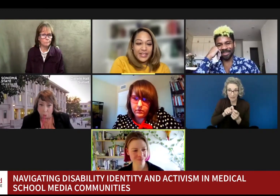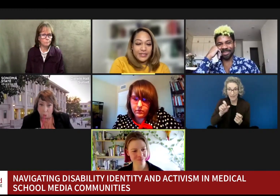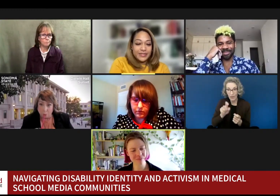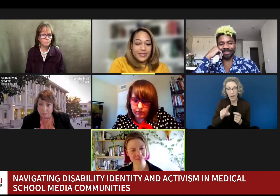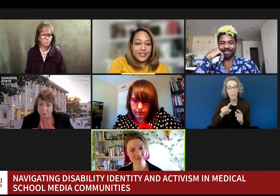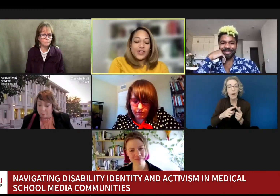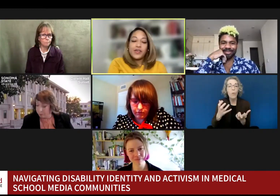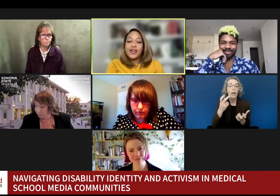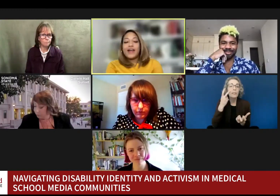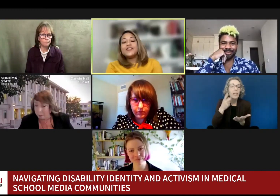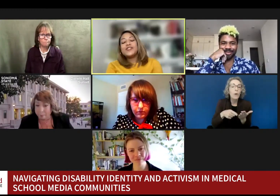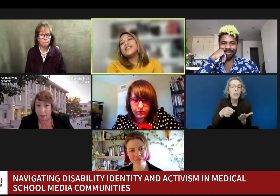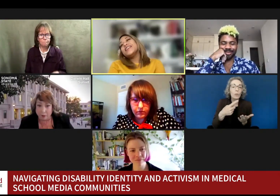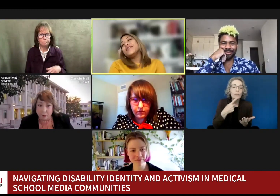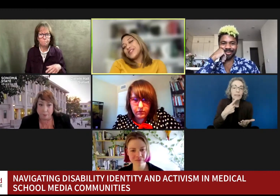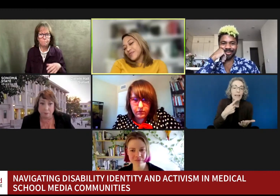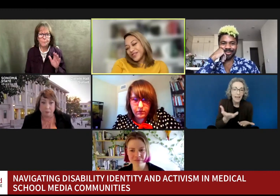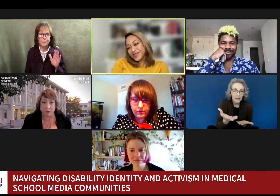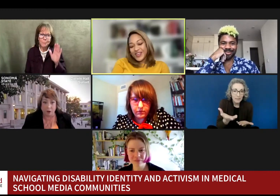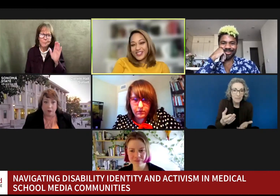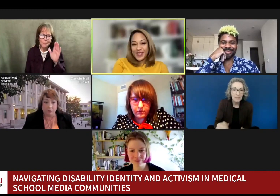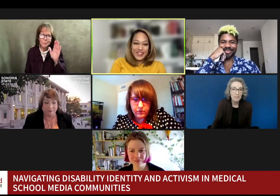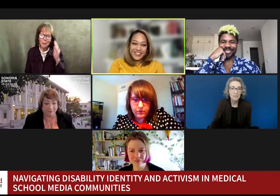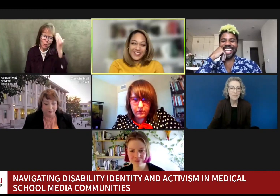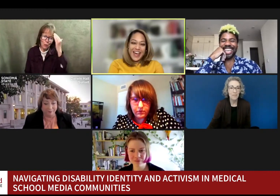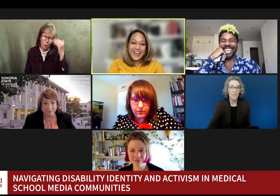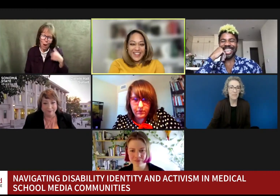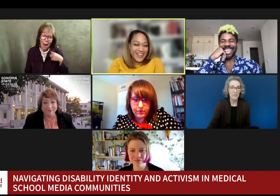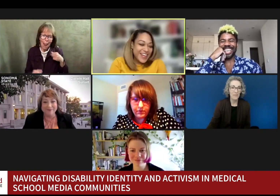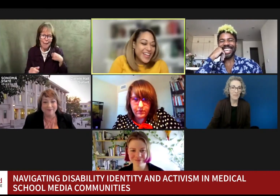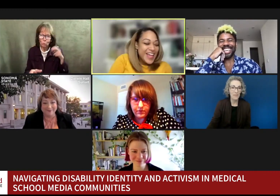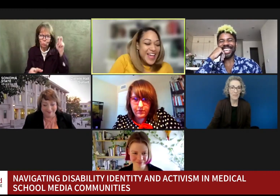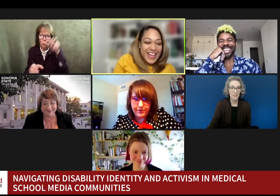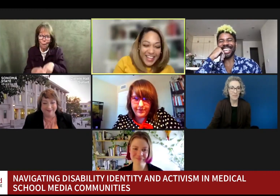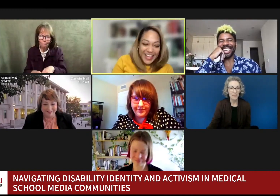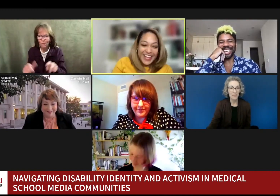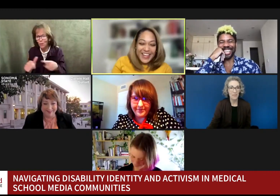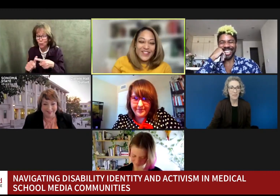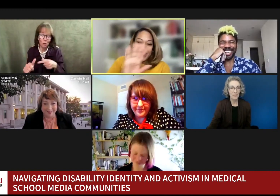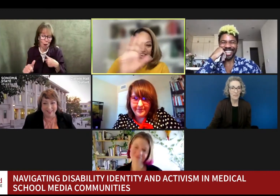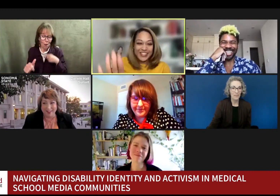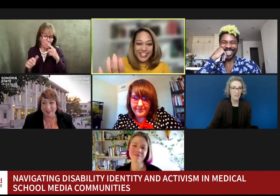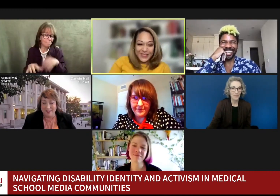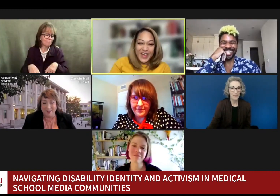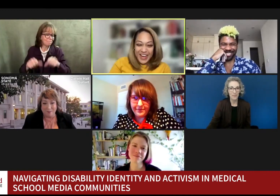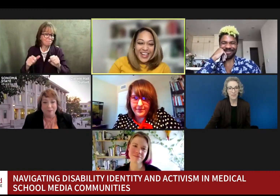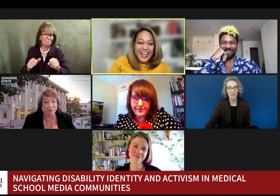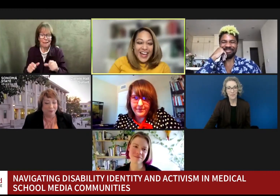So yeah, you know I love jumping in for, so I'm gonna do that [LAUGH] if the panel doesn't mind.